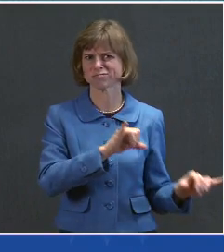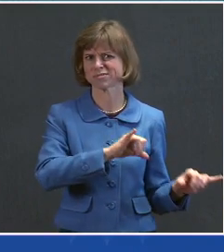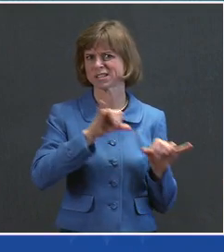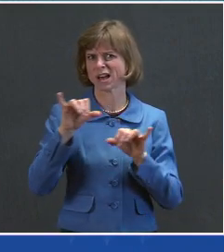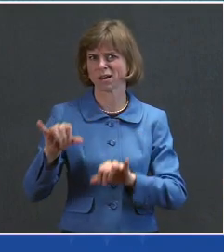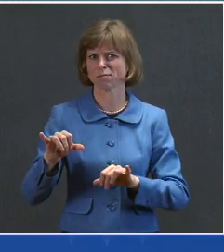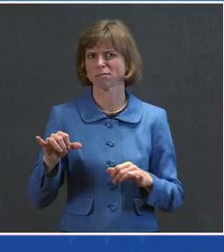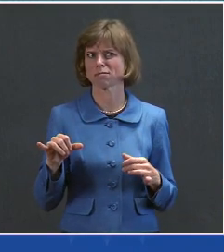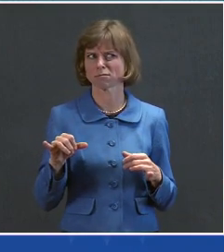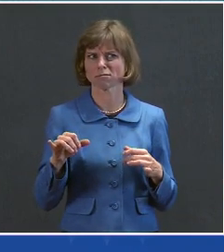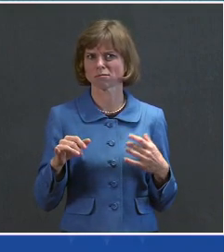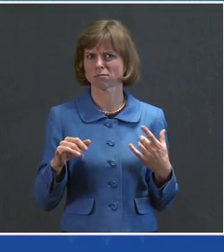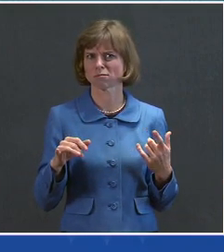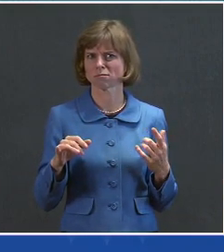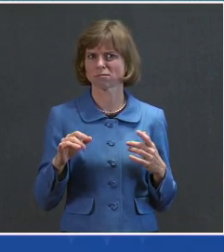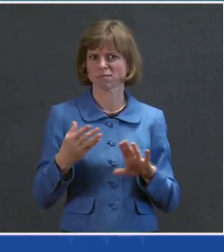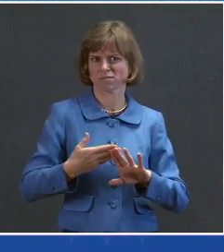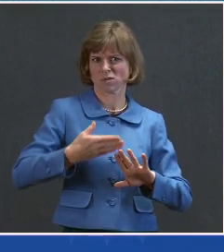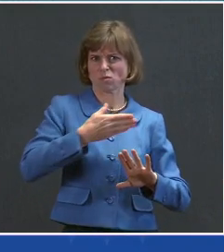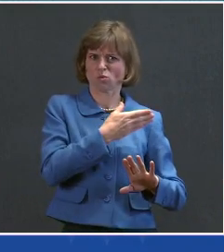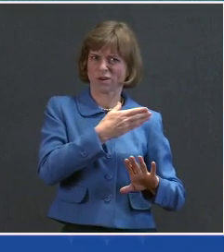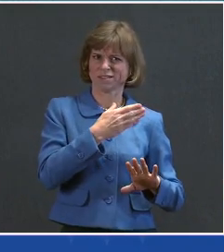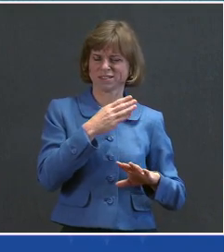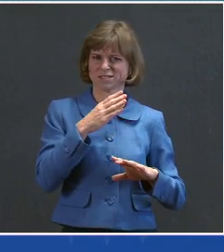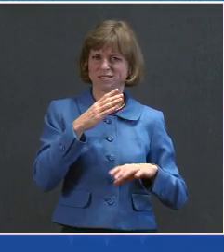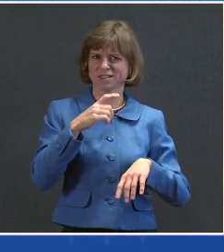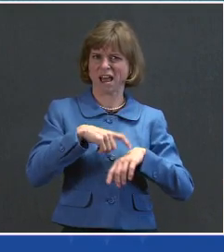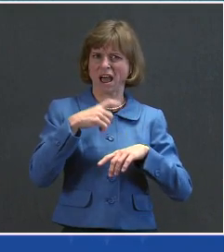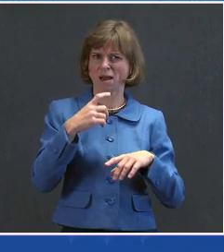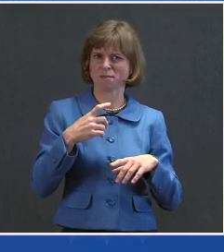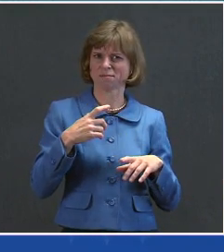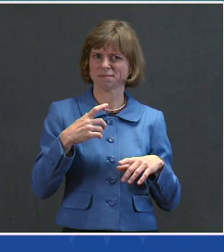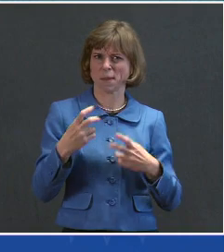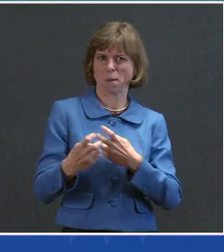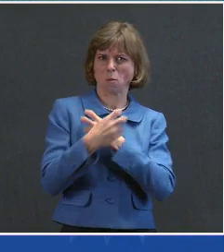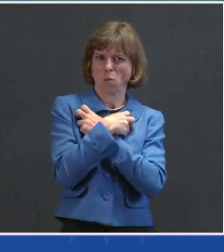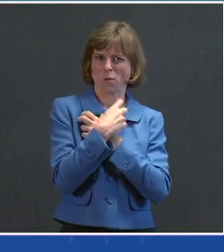in the wake of the previous poisoning that was attributed --